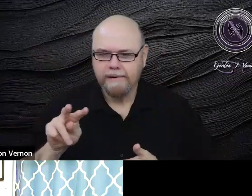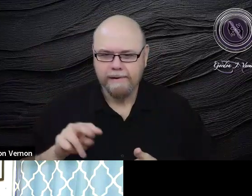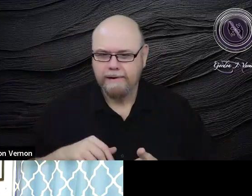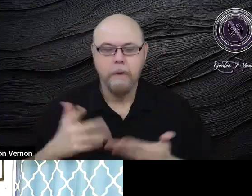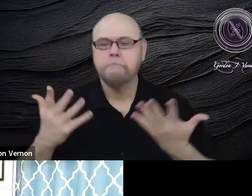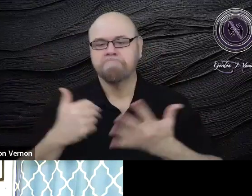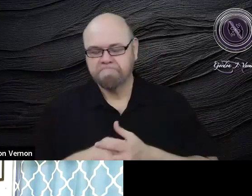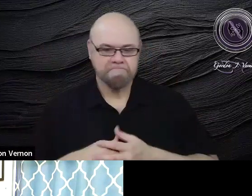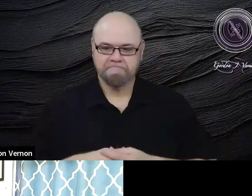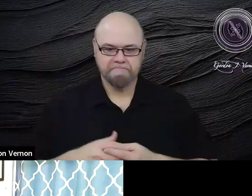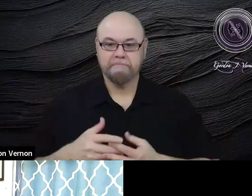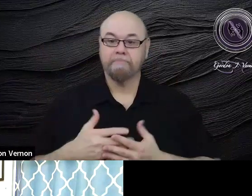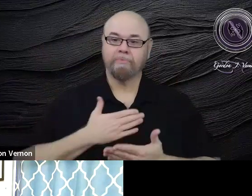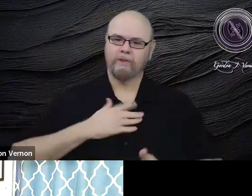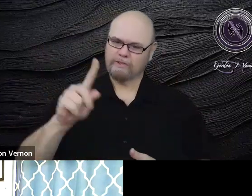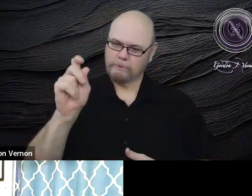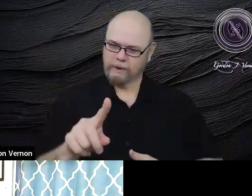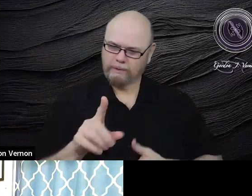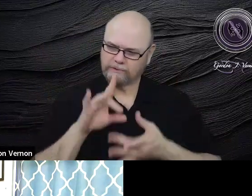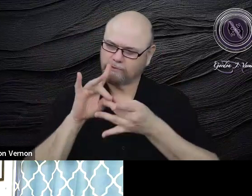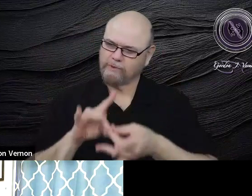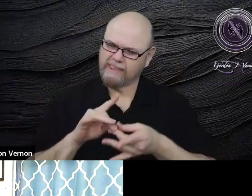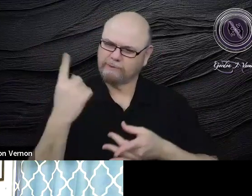hearing a noise test which was a psychoacoustic test where